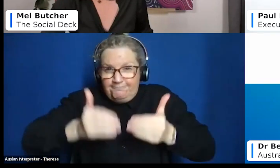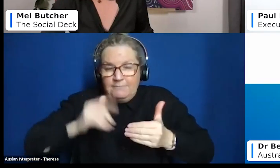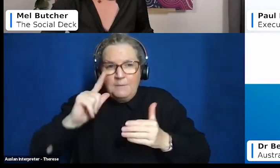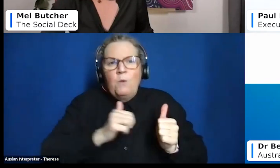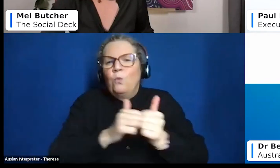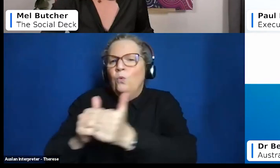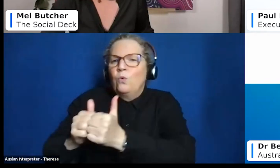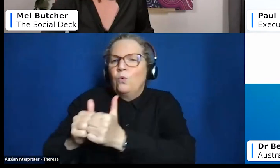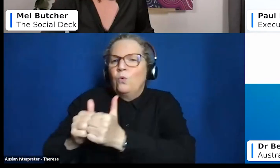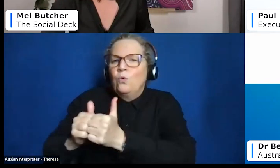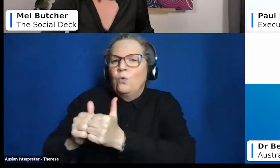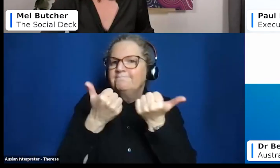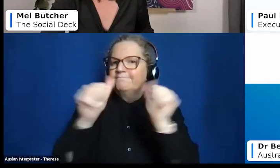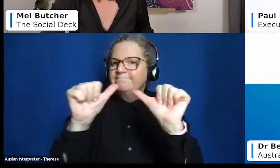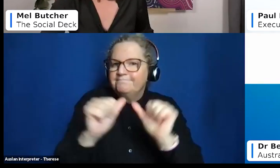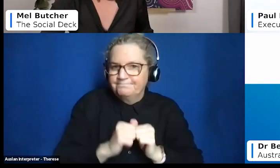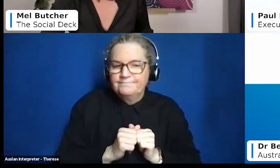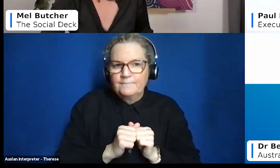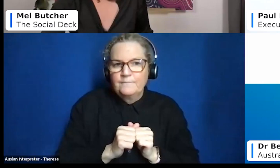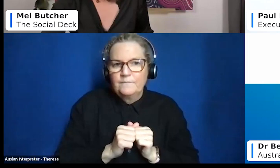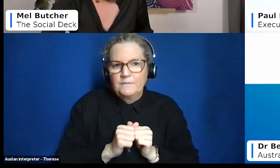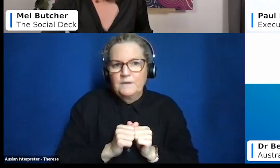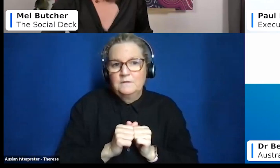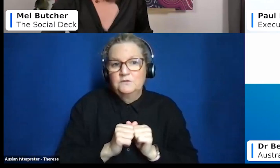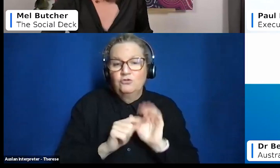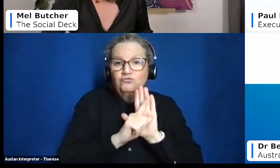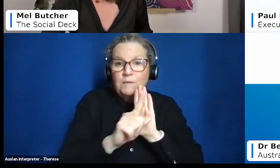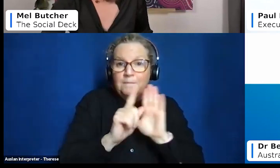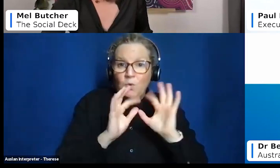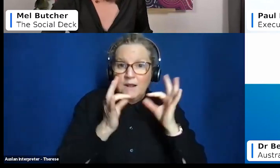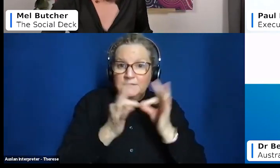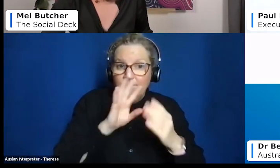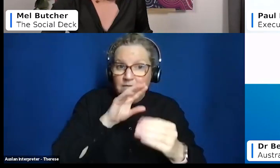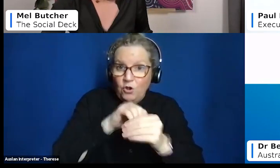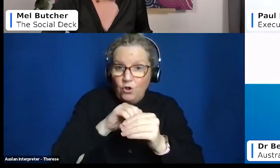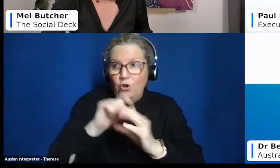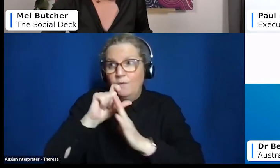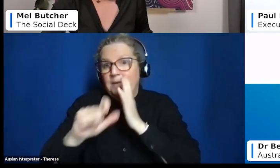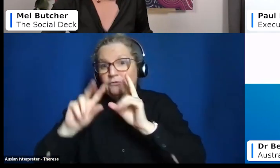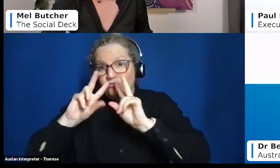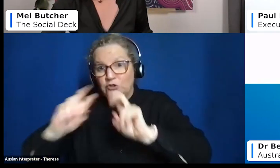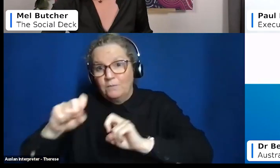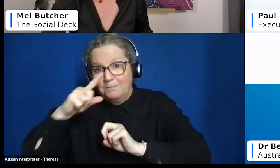and so disability representative organizations and disability researchers